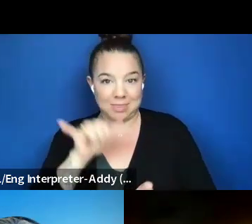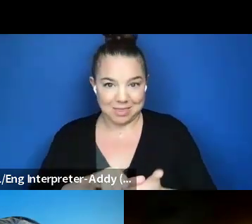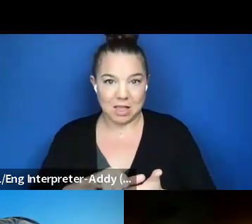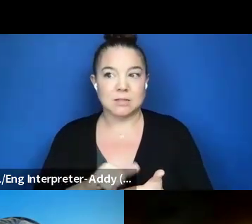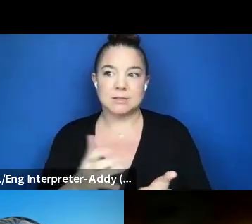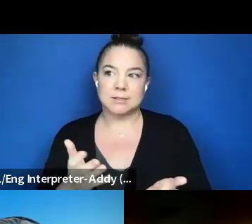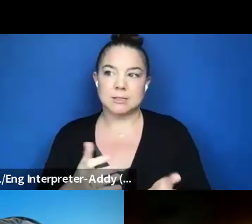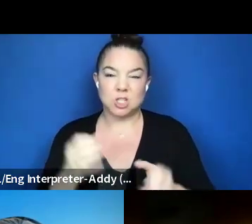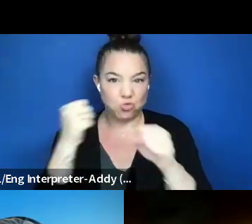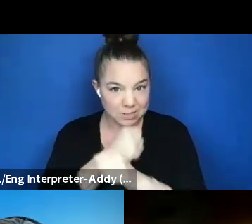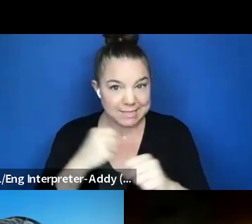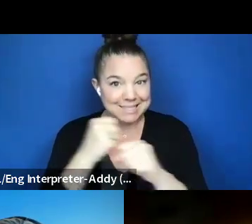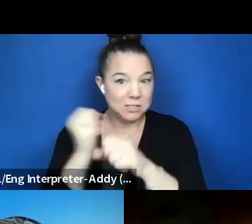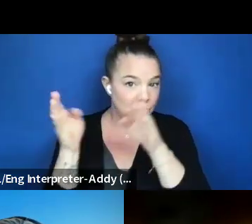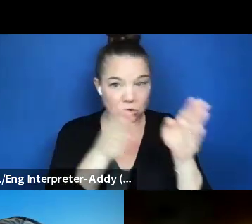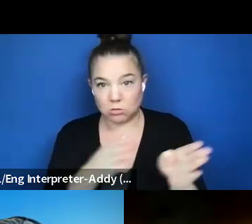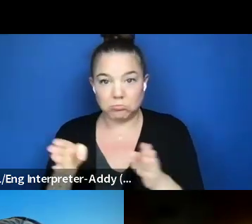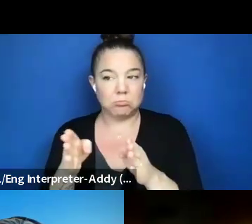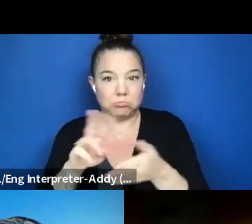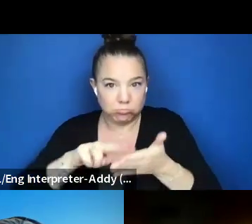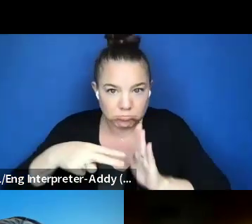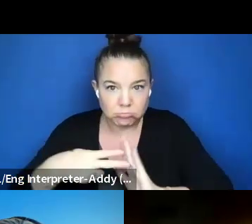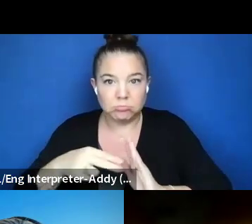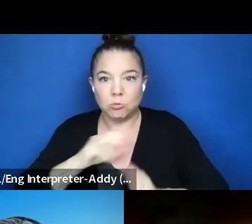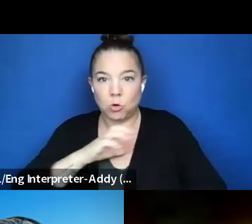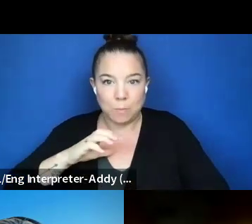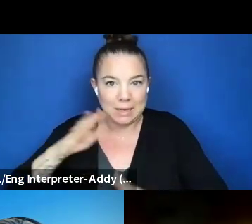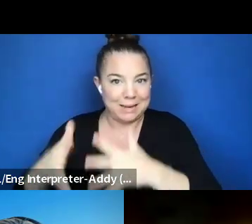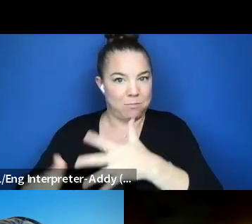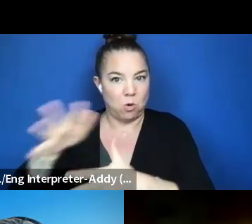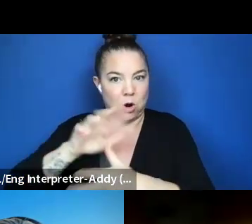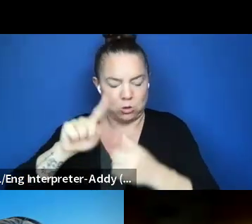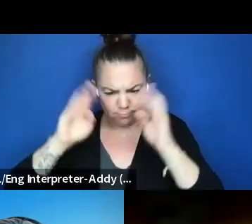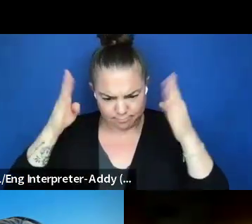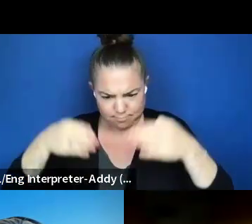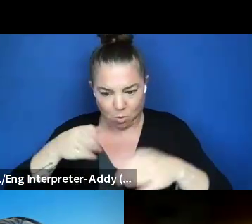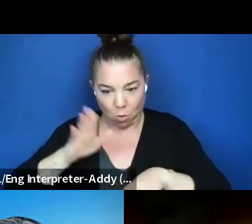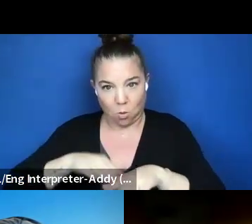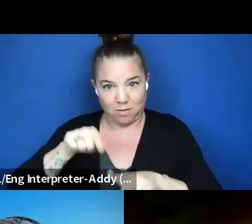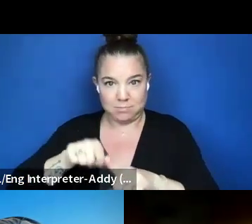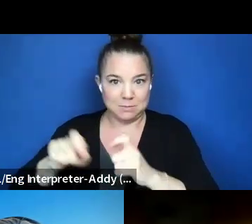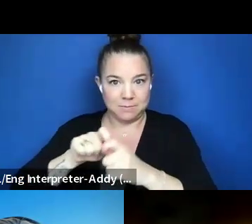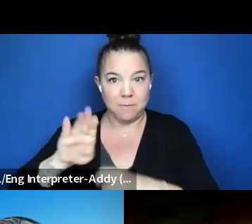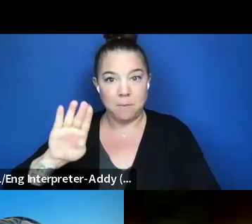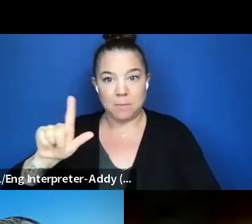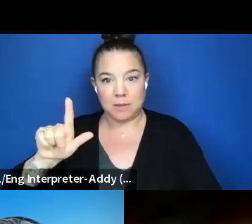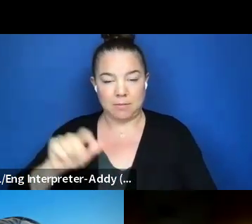Elissa w/ APRIL: strategic Elissa w/ APRIL: committee priority. Elissa w/ APRIL: You know, that will kind of